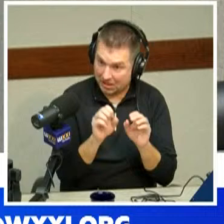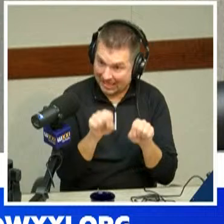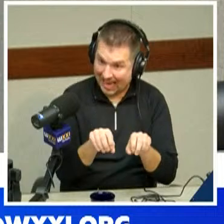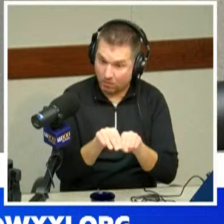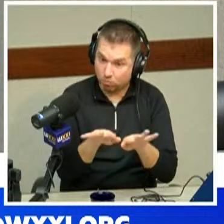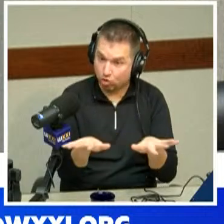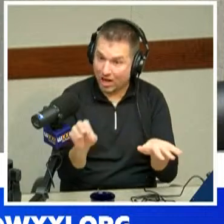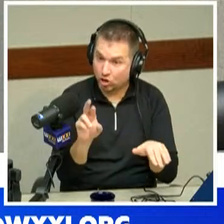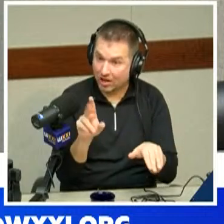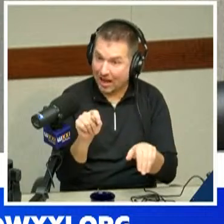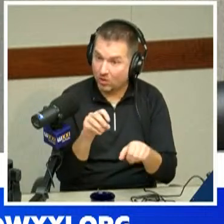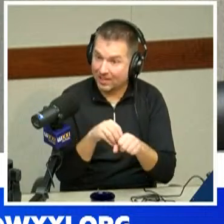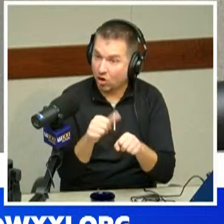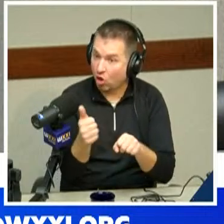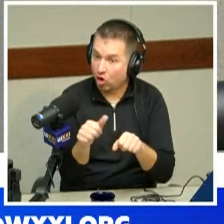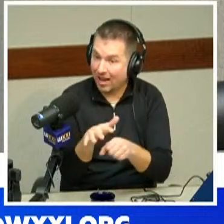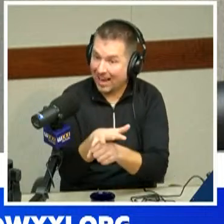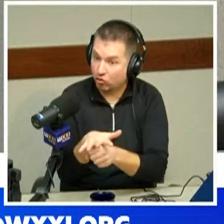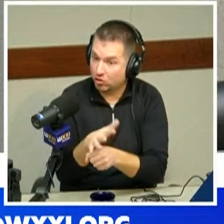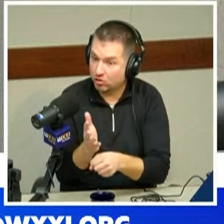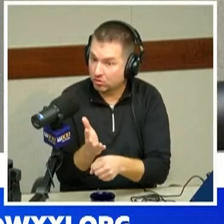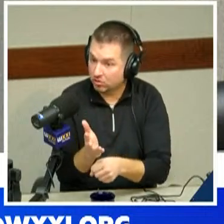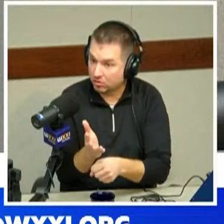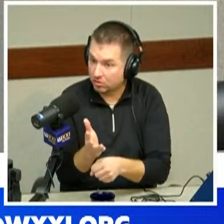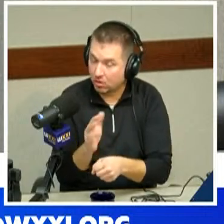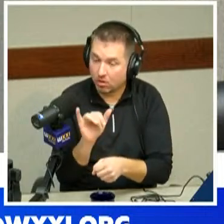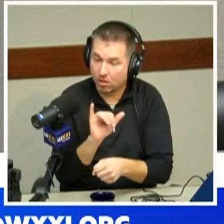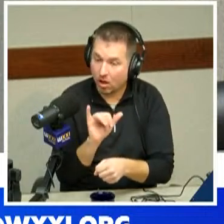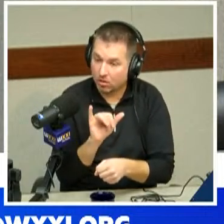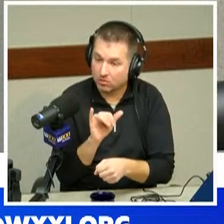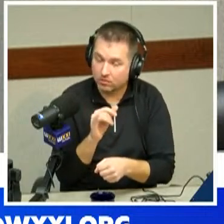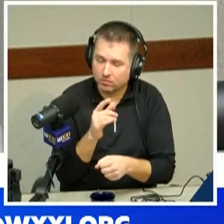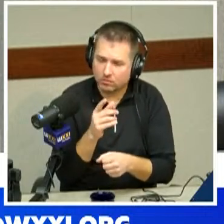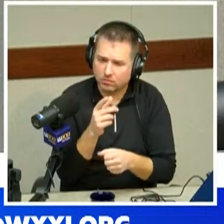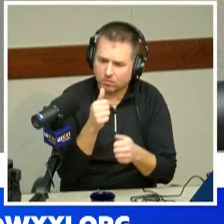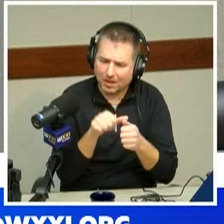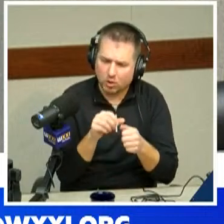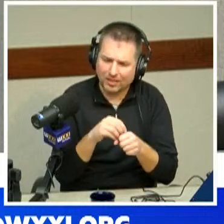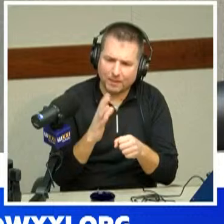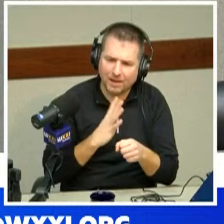into other areas I know um we've we've talked a bit in the past about you know first responders